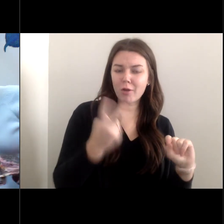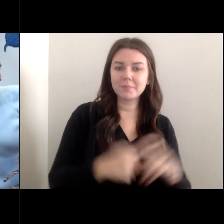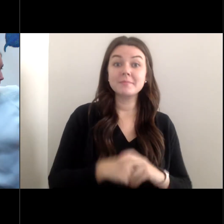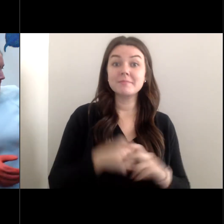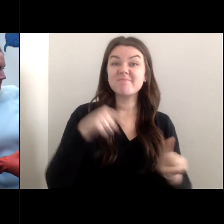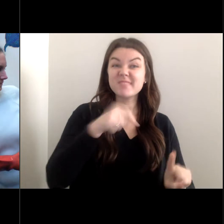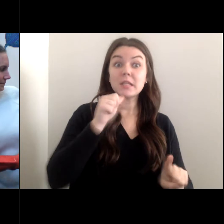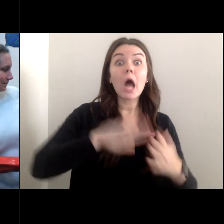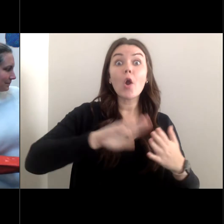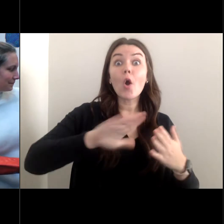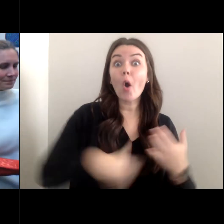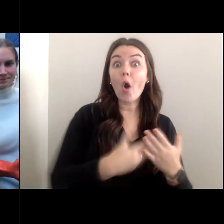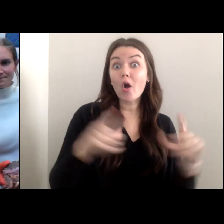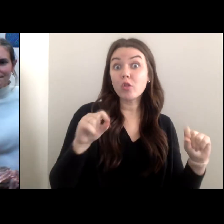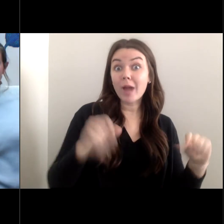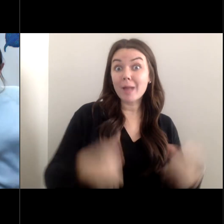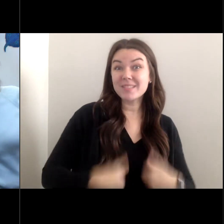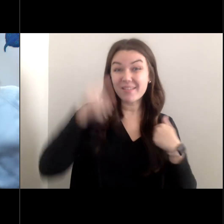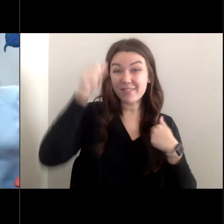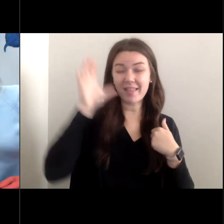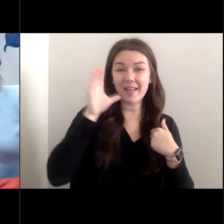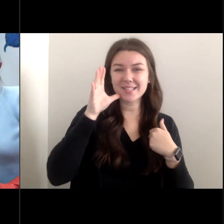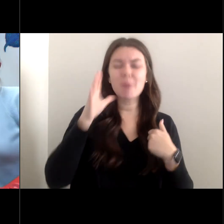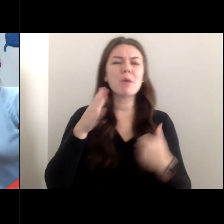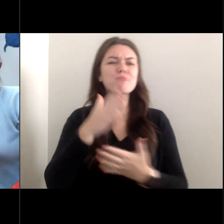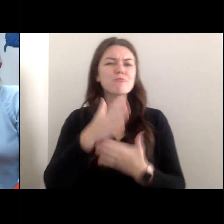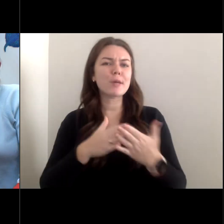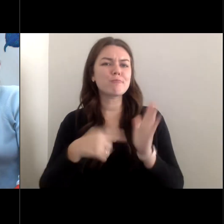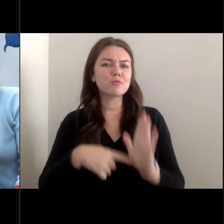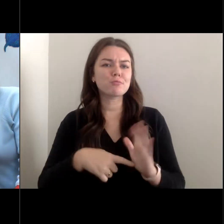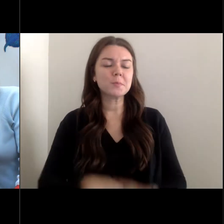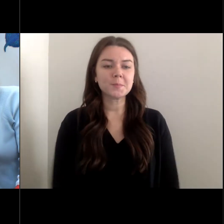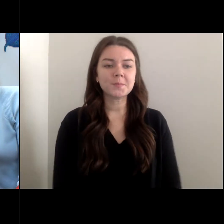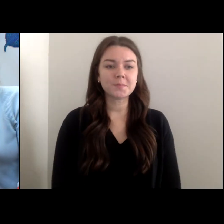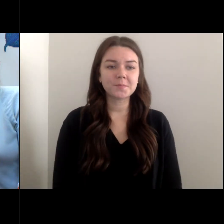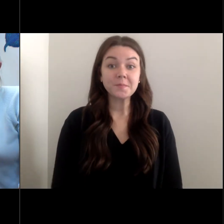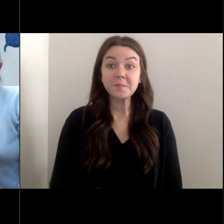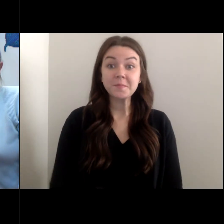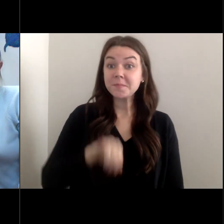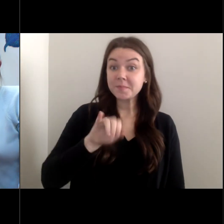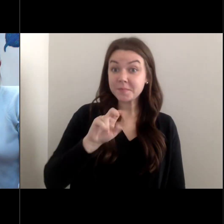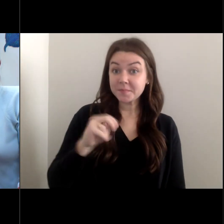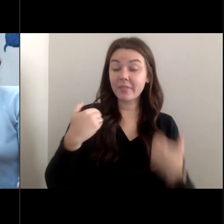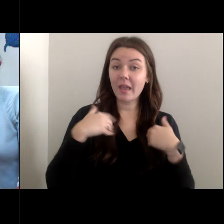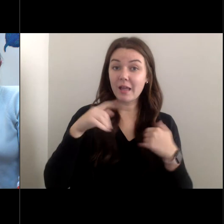[Lisa] Okay, well, Theodore has some questions about the crabs that you were showing.